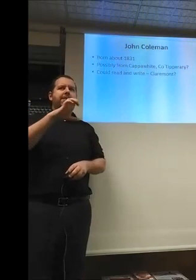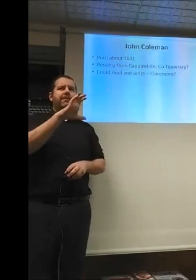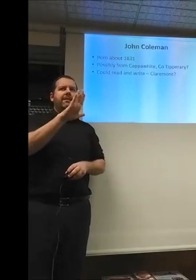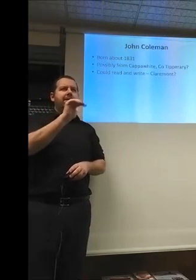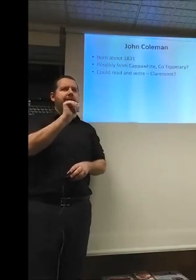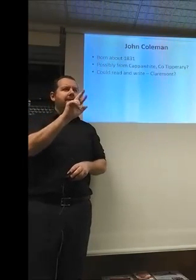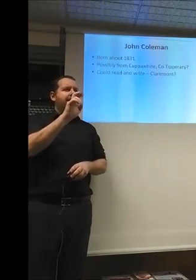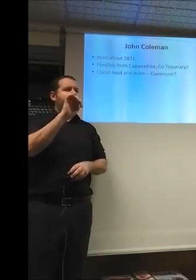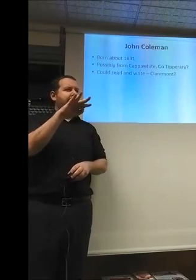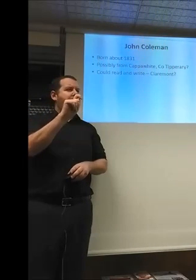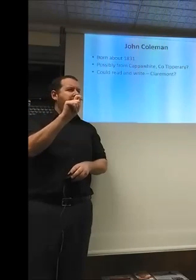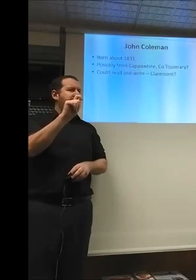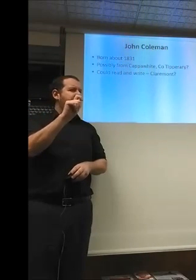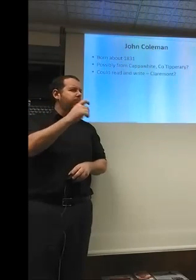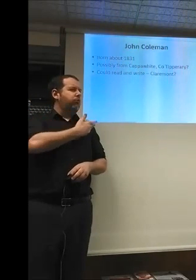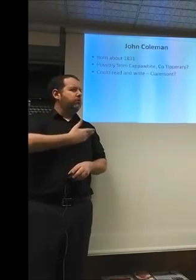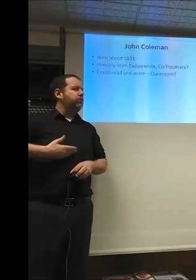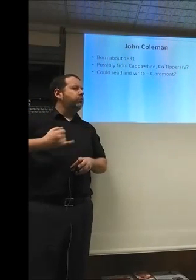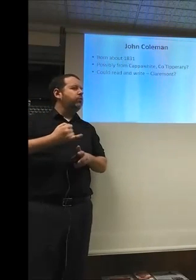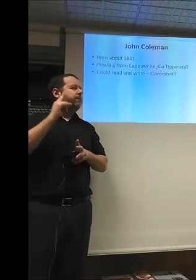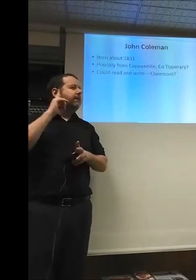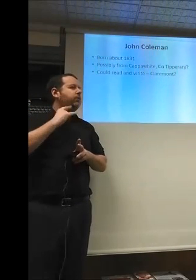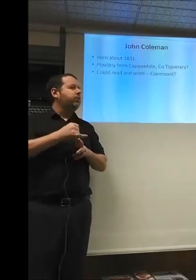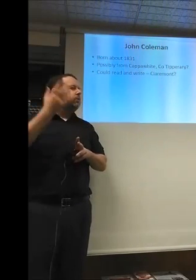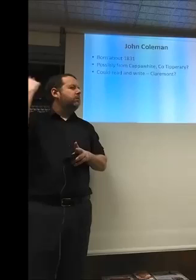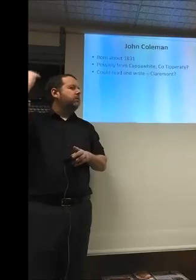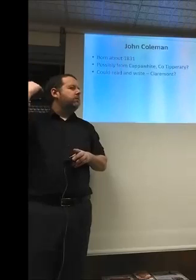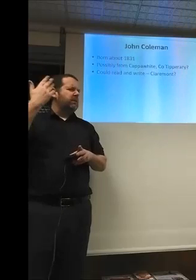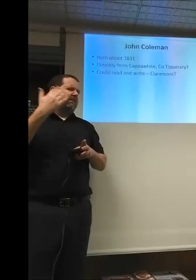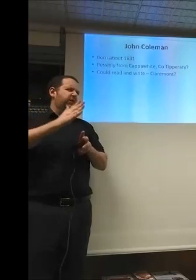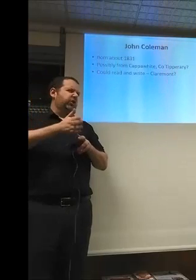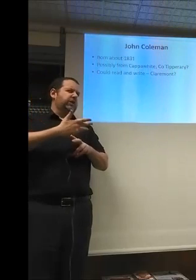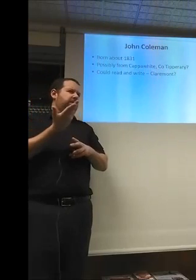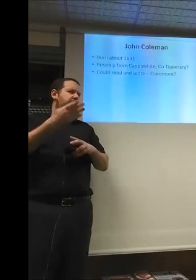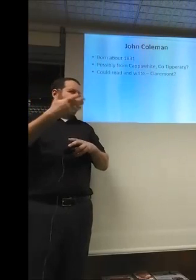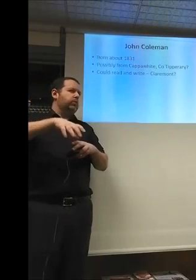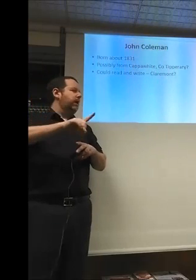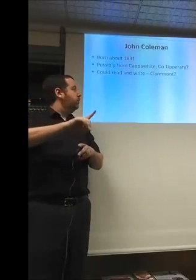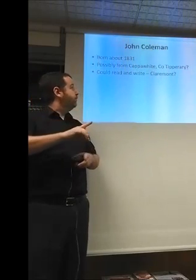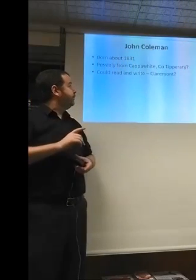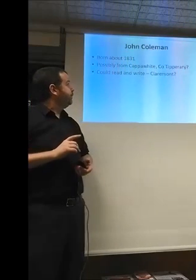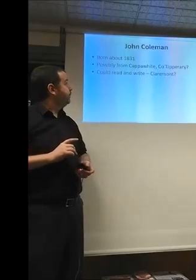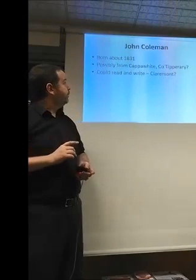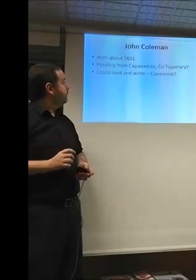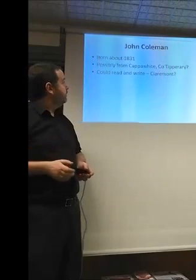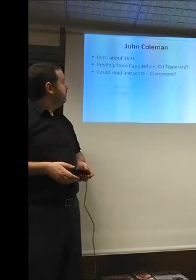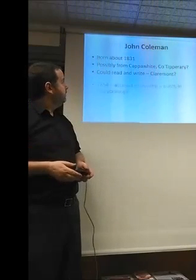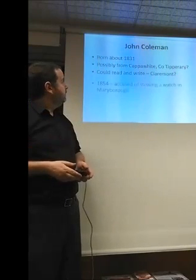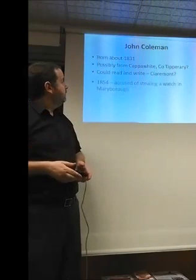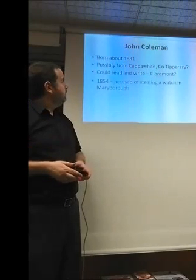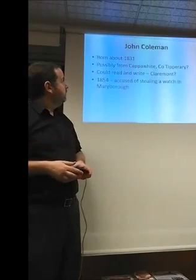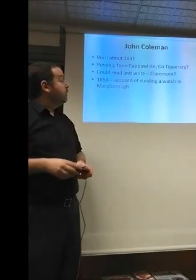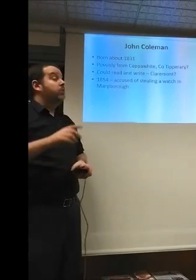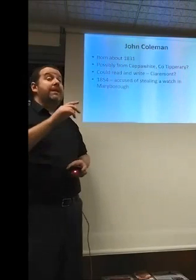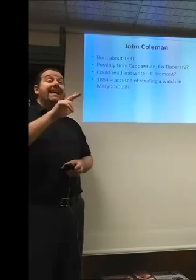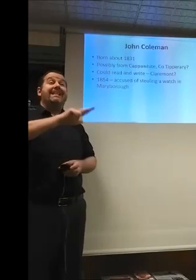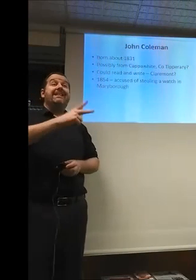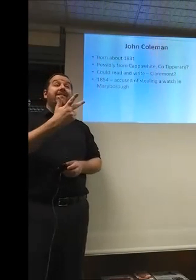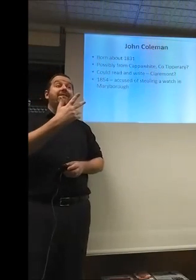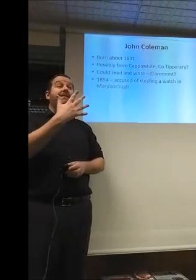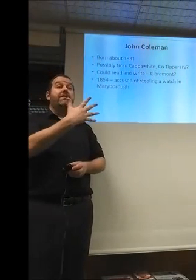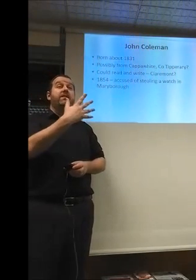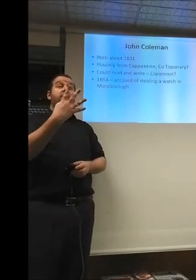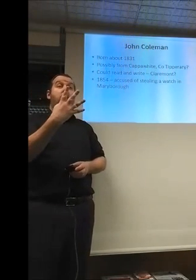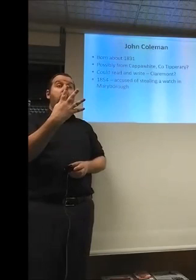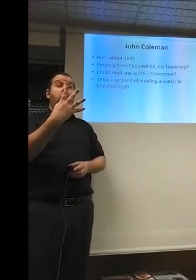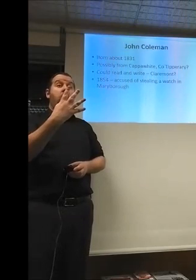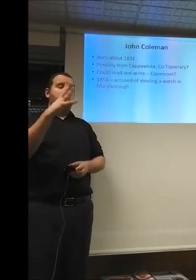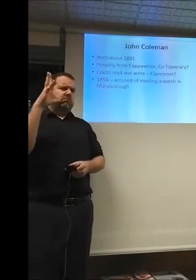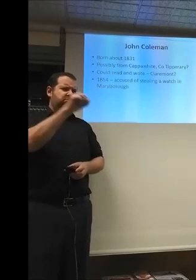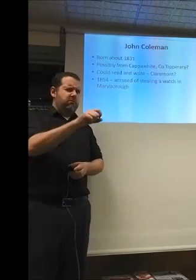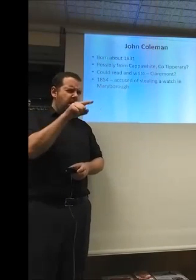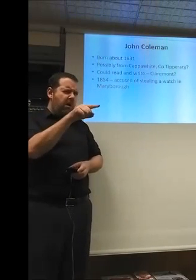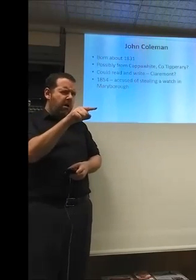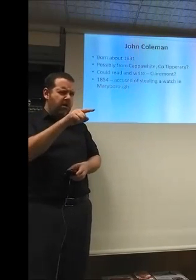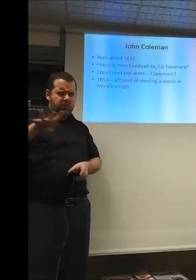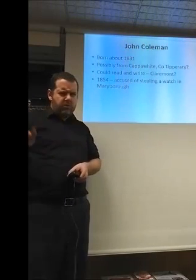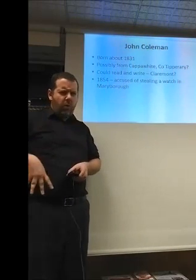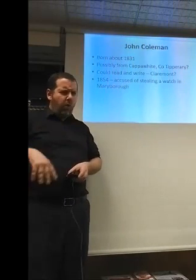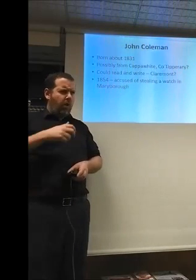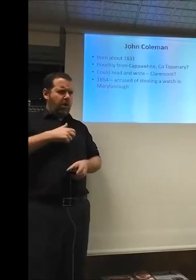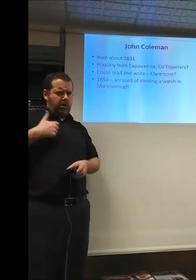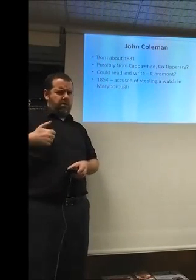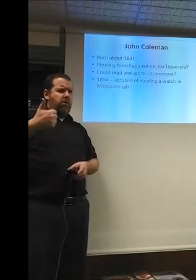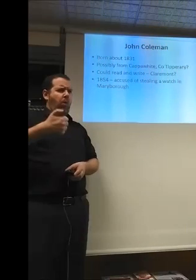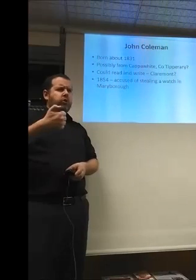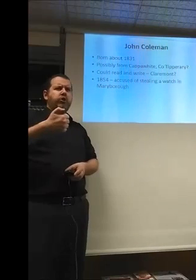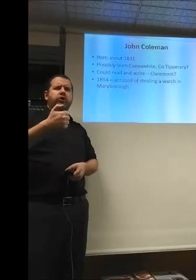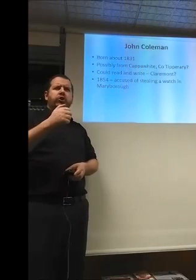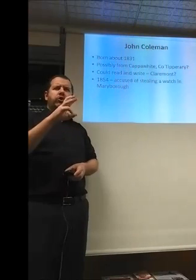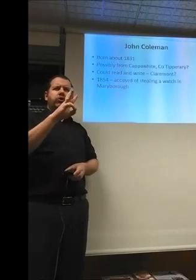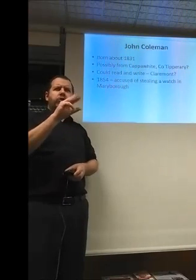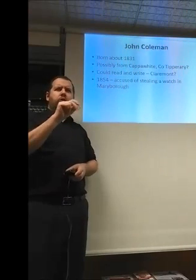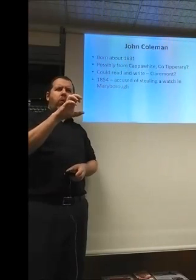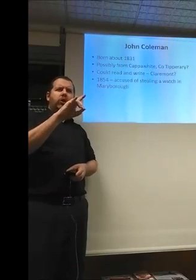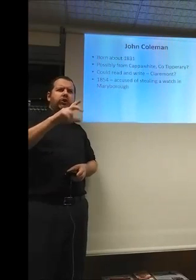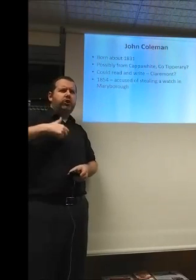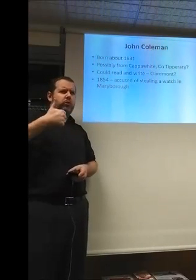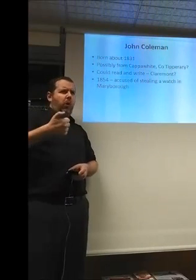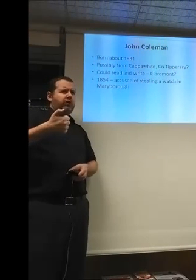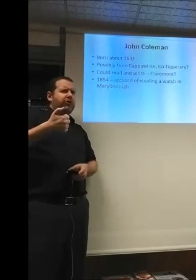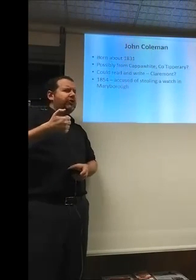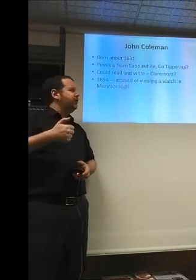and said “oh, hang on, I know how to use the alphabet in sign language” so that’s